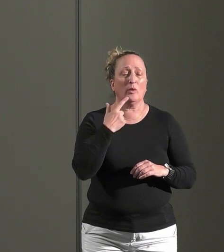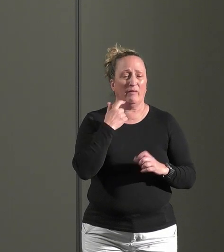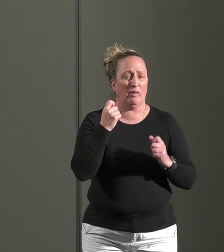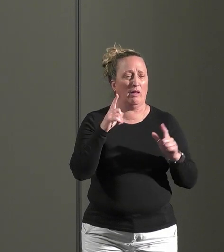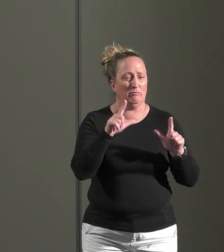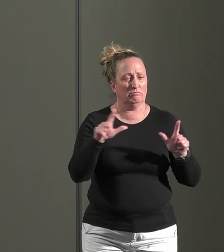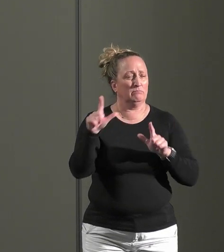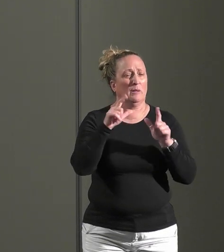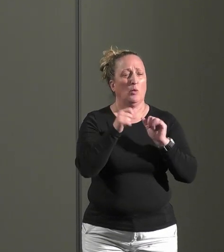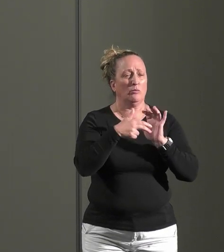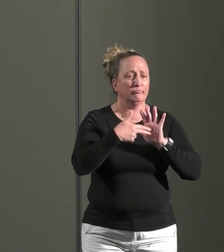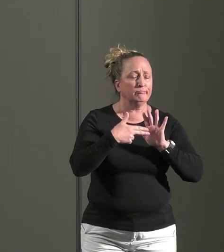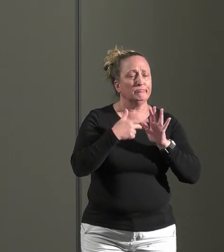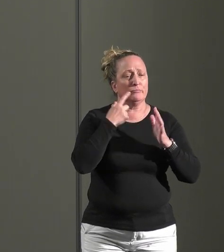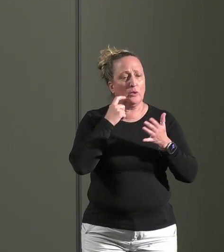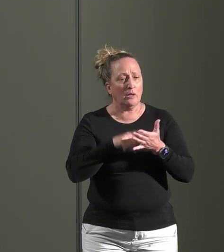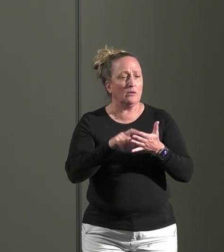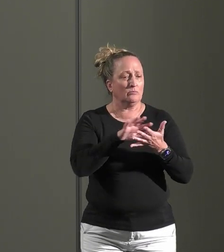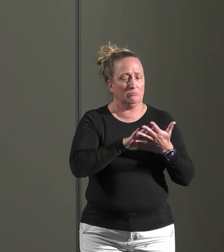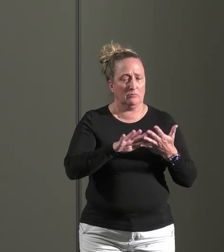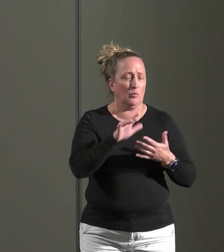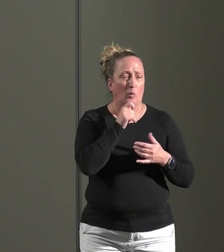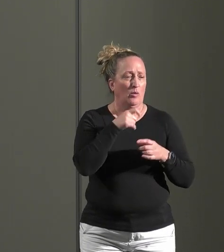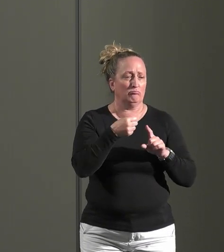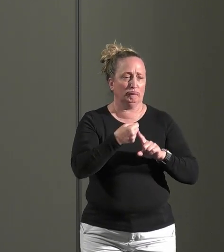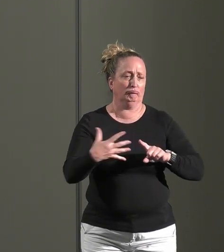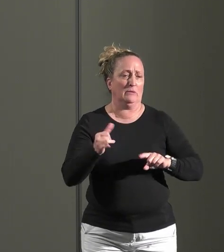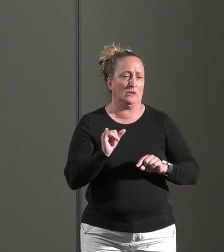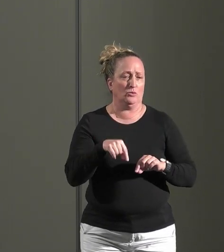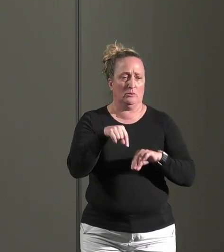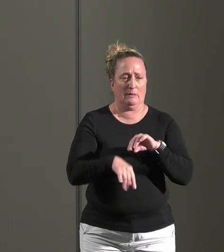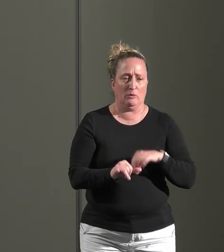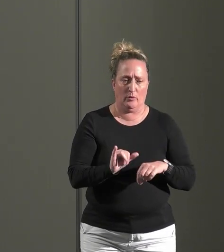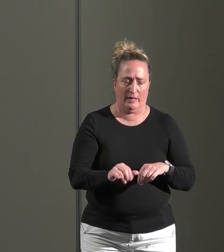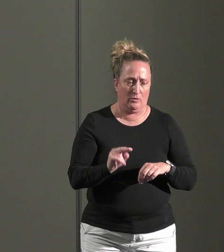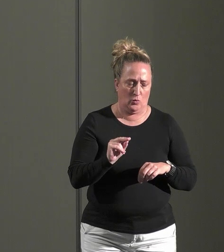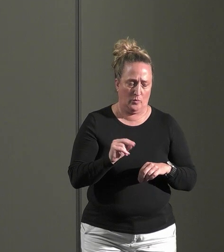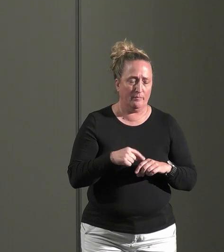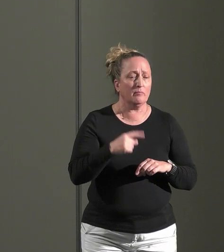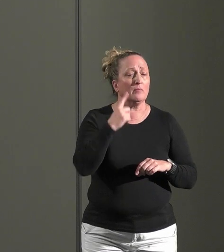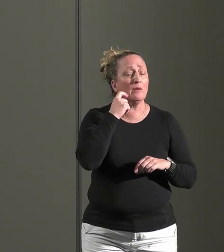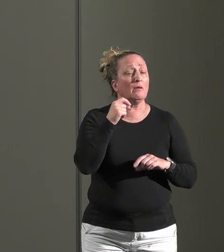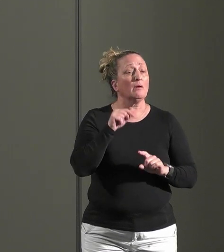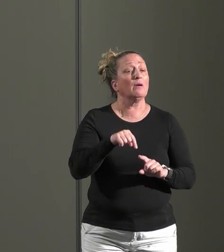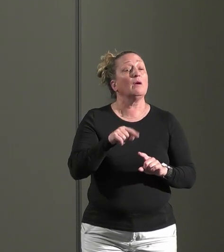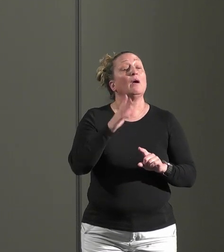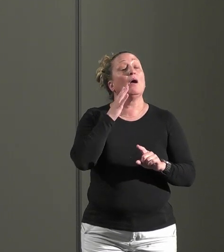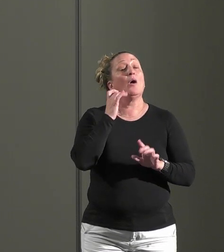screen highlighting recognition I will not go deep into it. Because I will hand it back